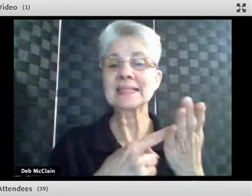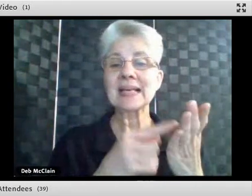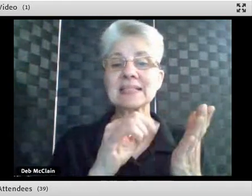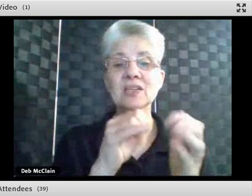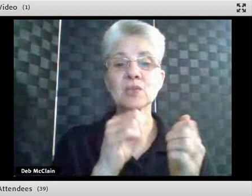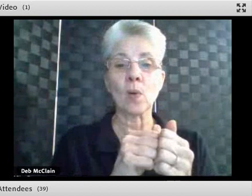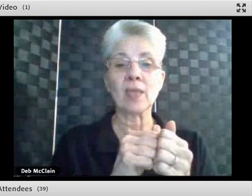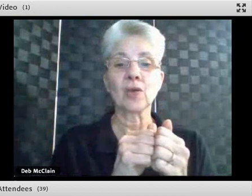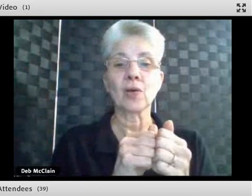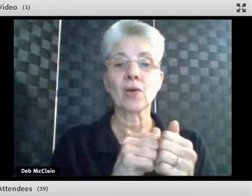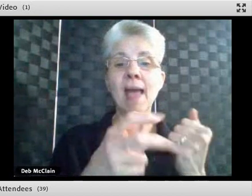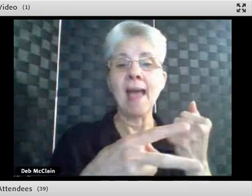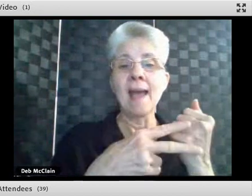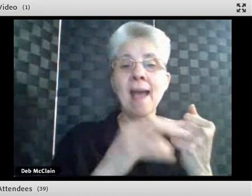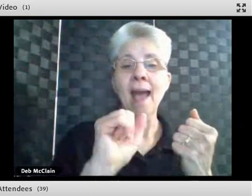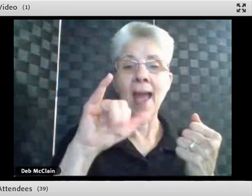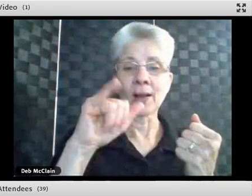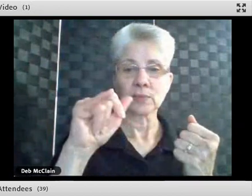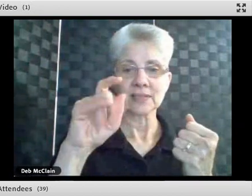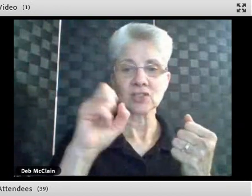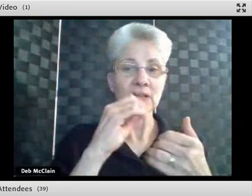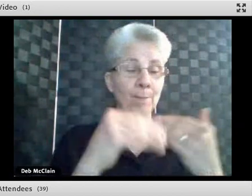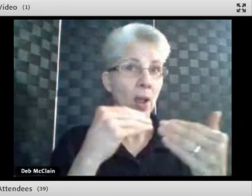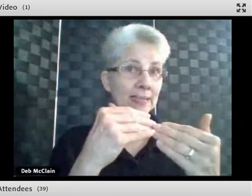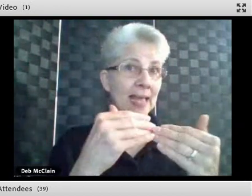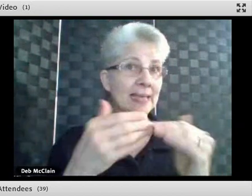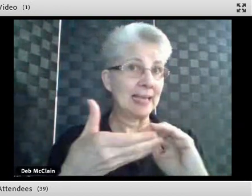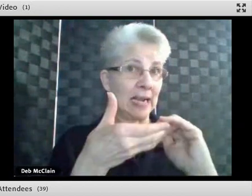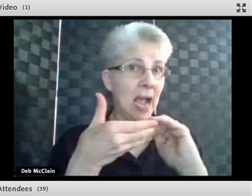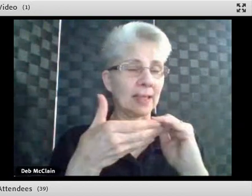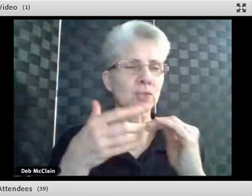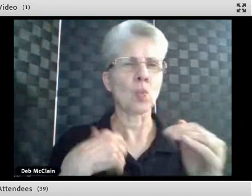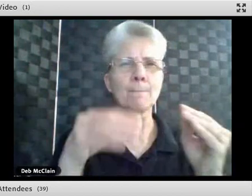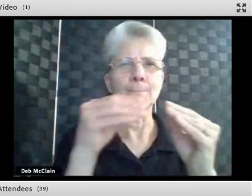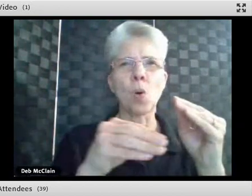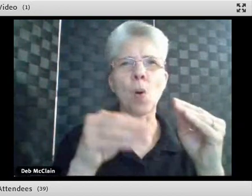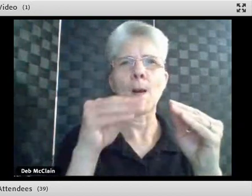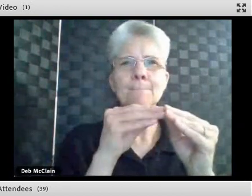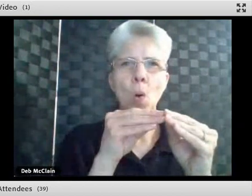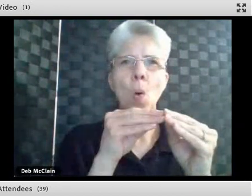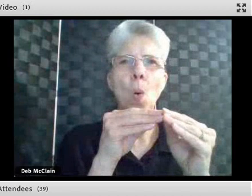with your acquisitions and processing colleagues. We are, more and more, handed hard drives